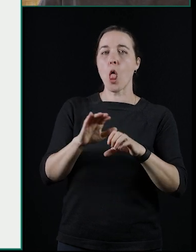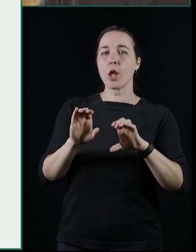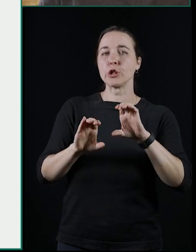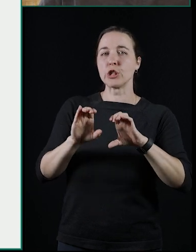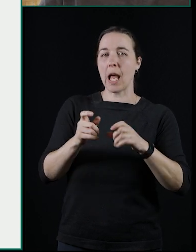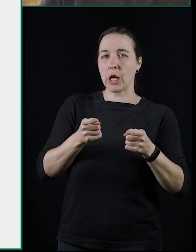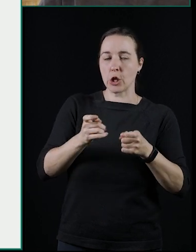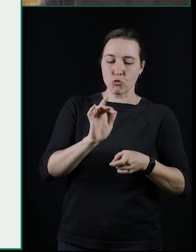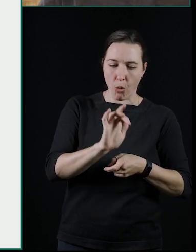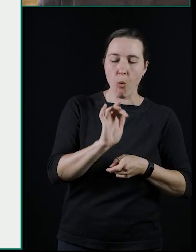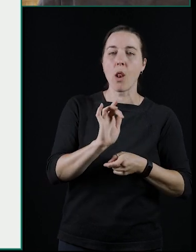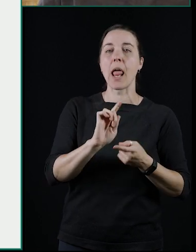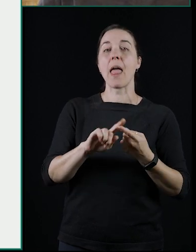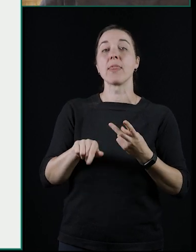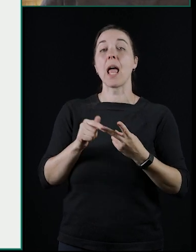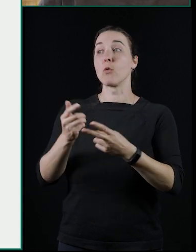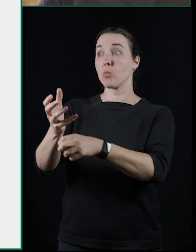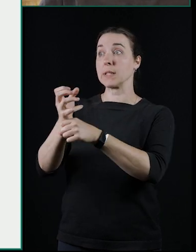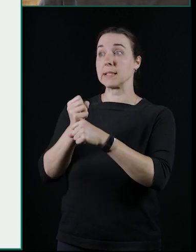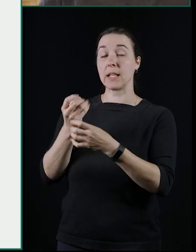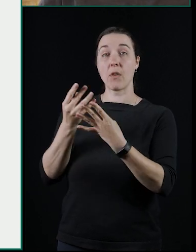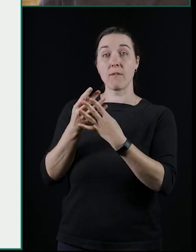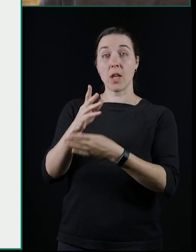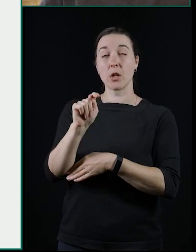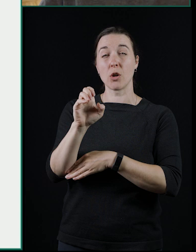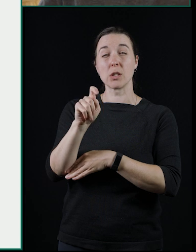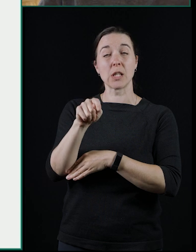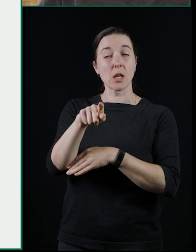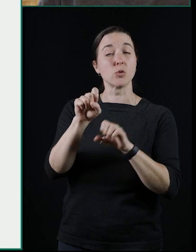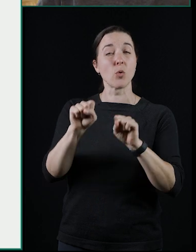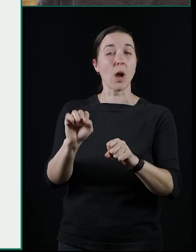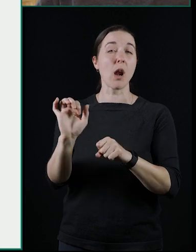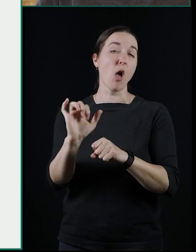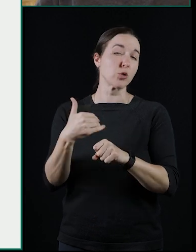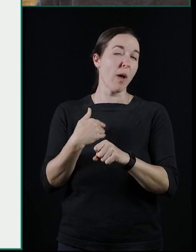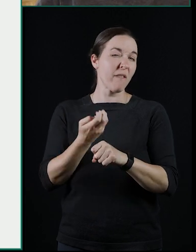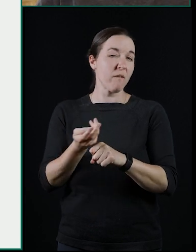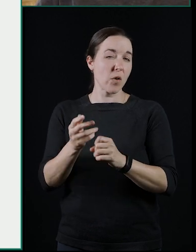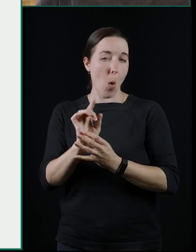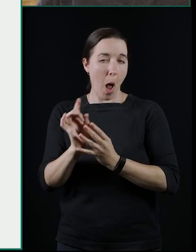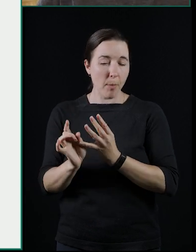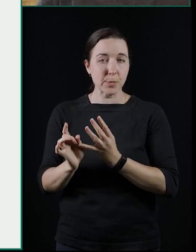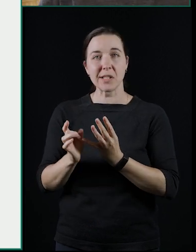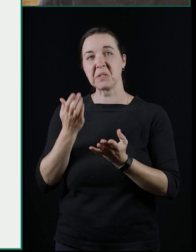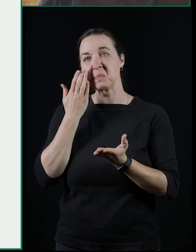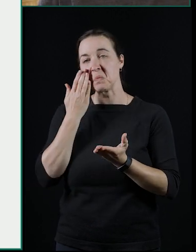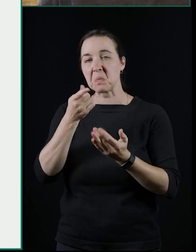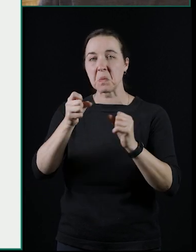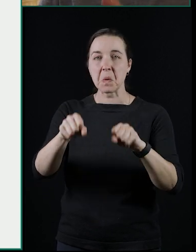And when receiving filtered text, you can also have a few options.